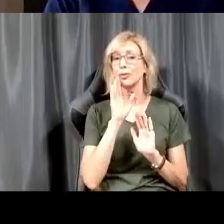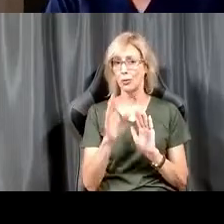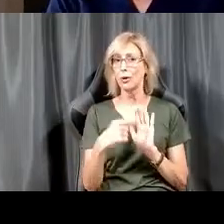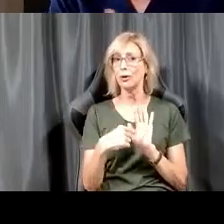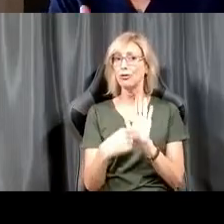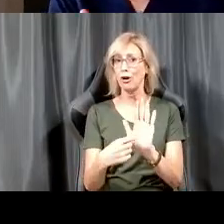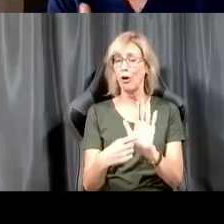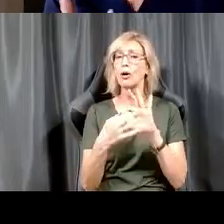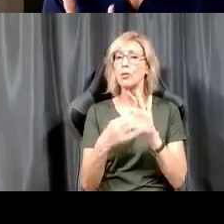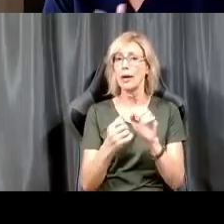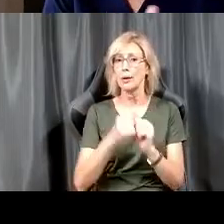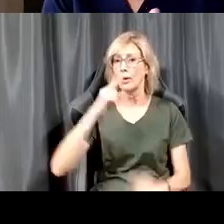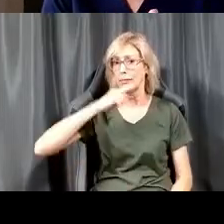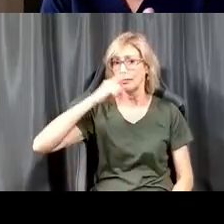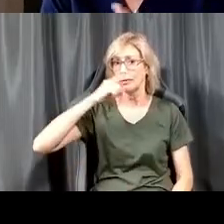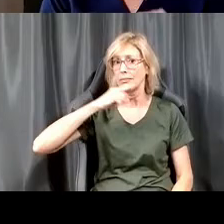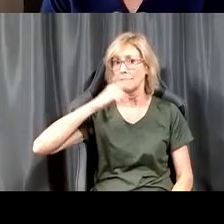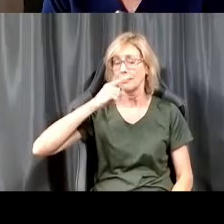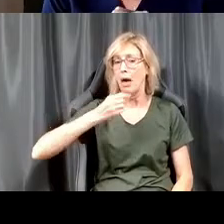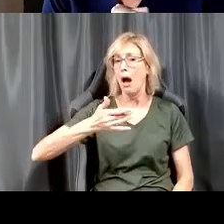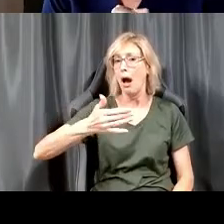toothbrushing in the coming weeks that we hope to share with you.